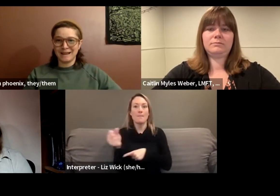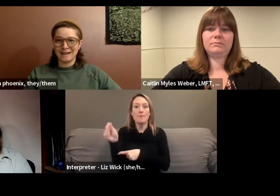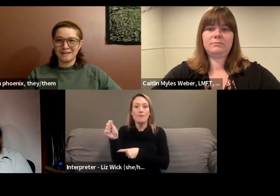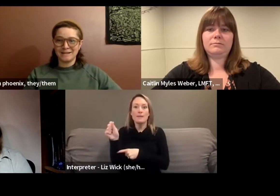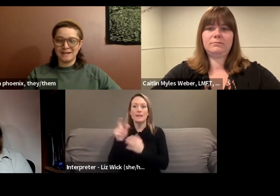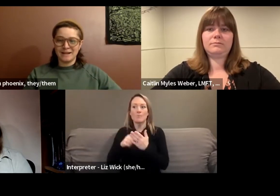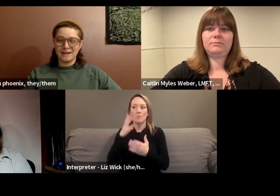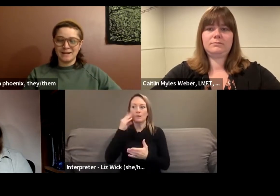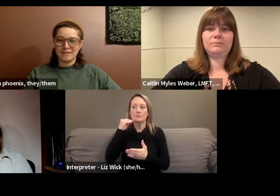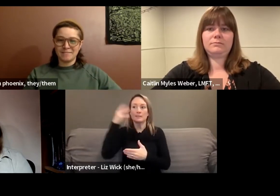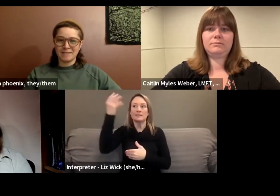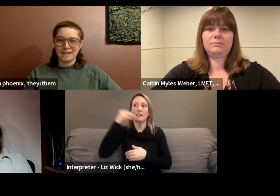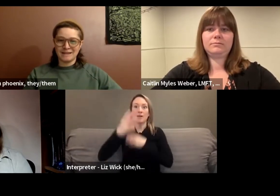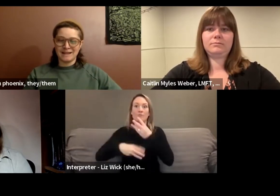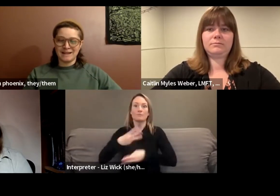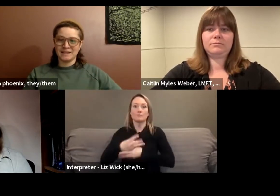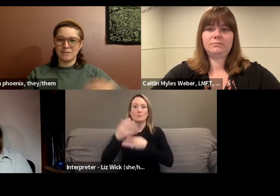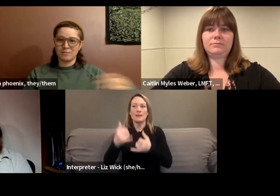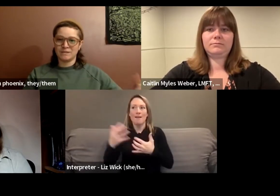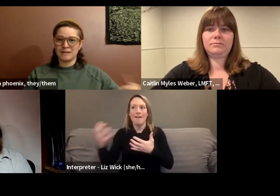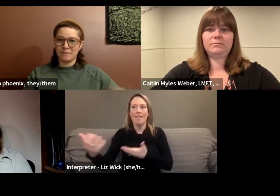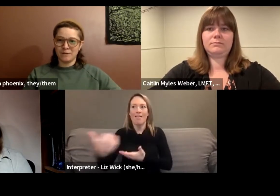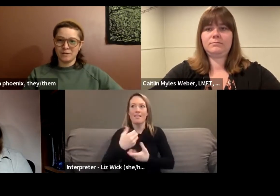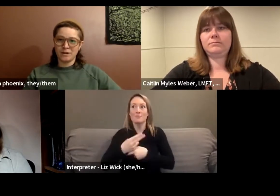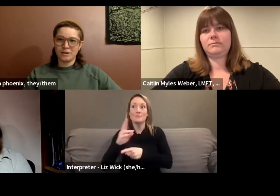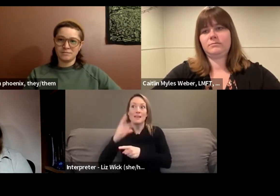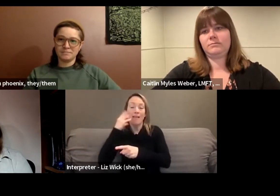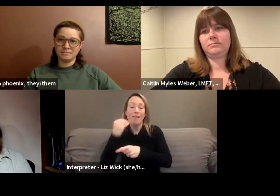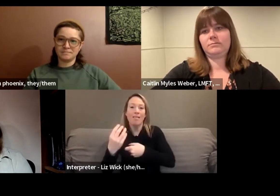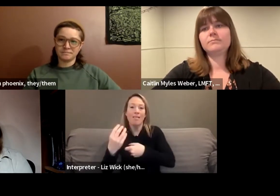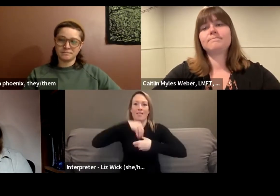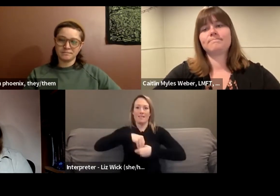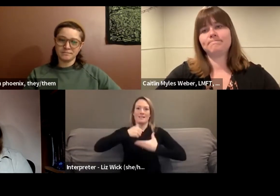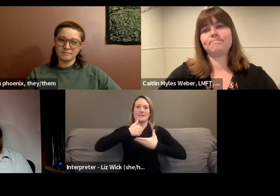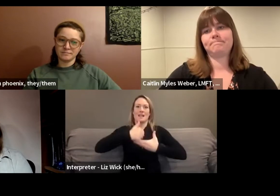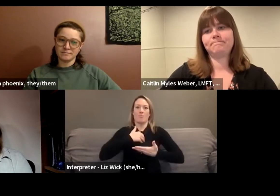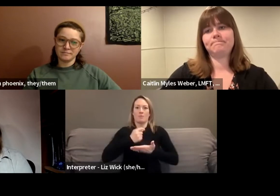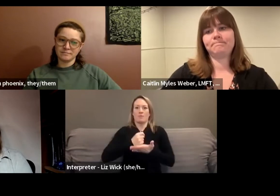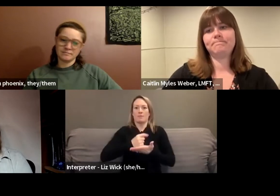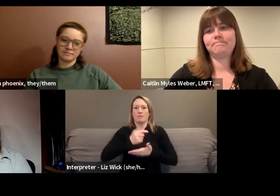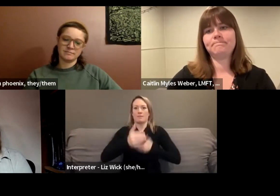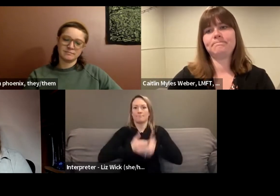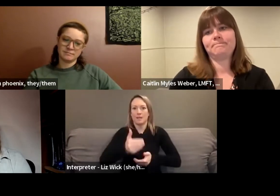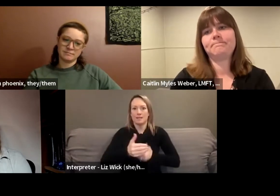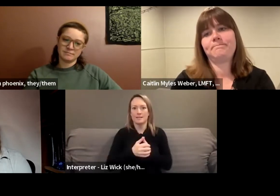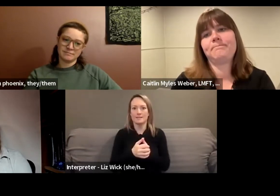that can take us that step further. Excellent, thank you.